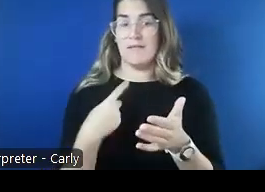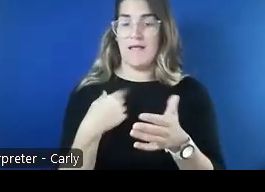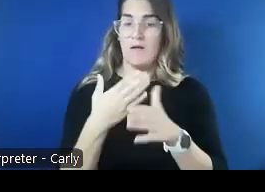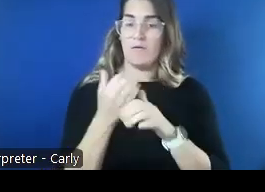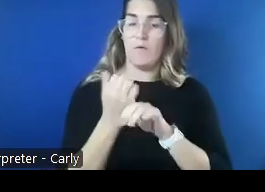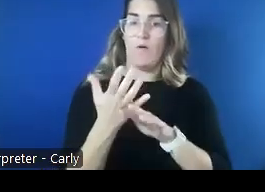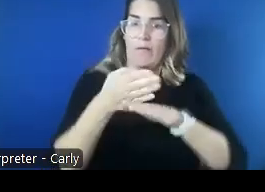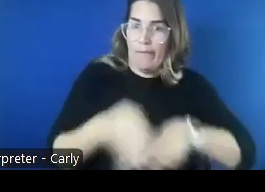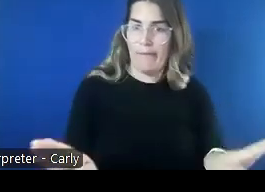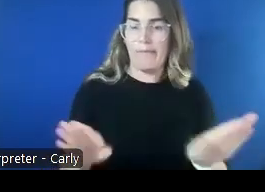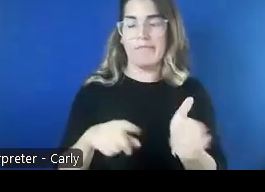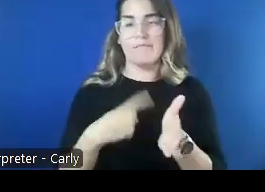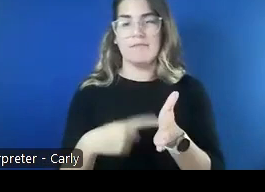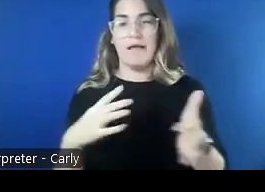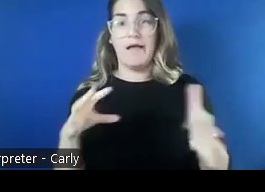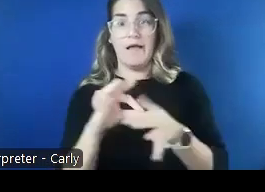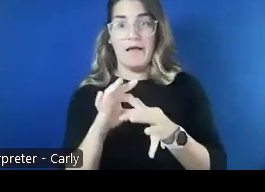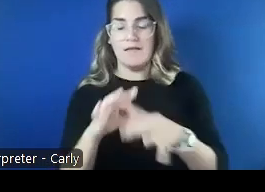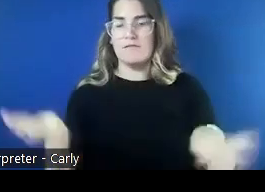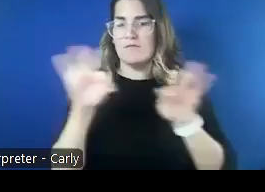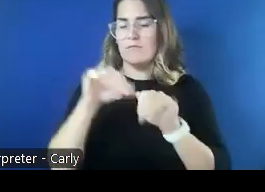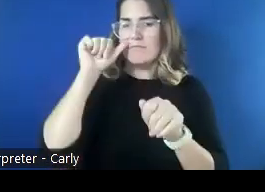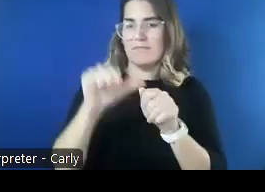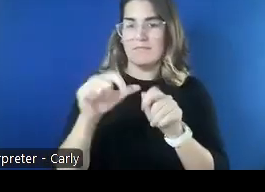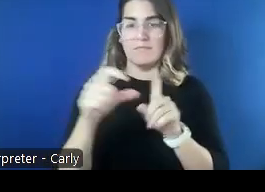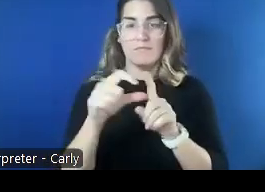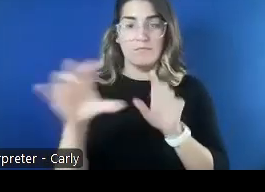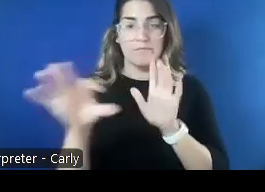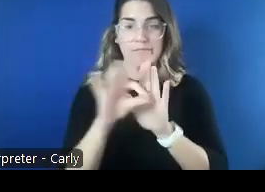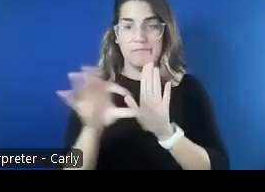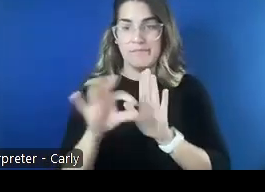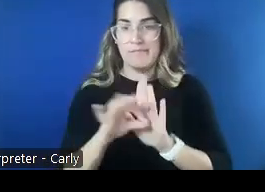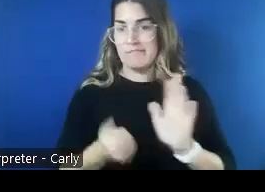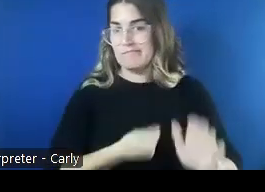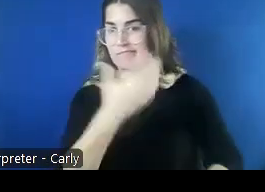or heal so it's important to be mindful of the words we choose and the choice of materials or